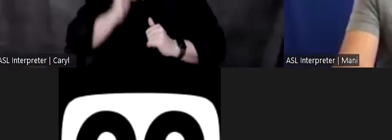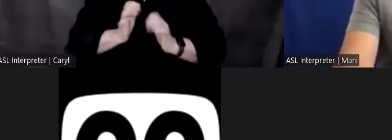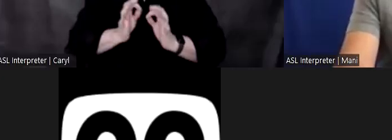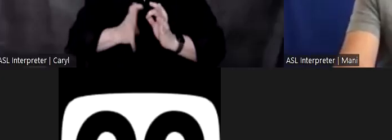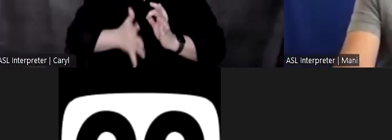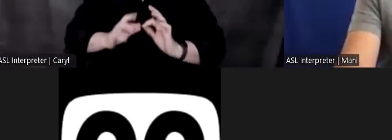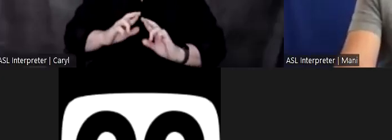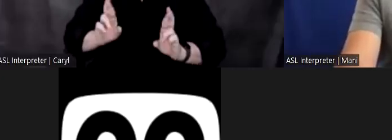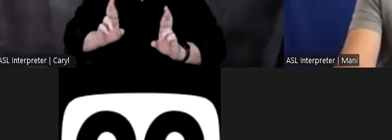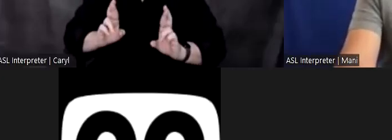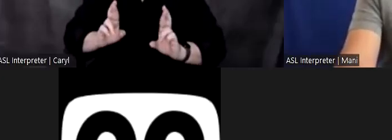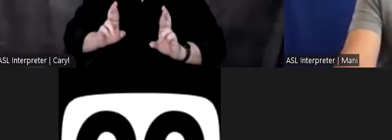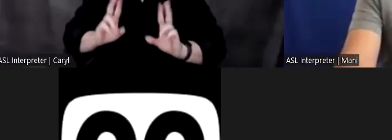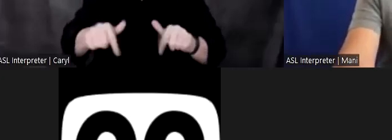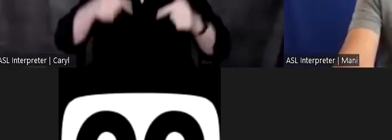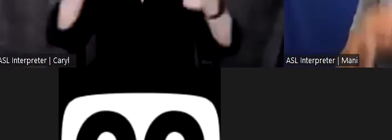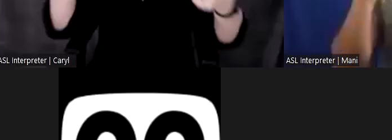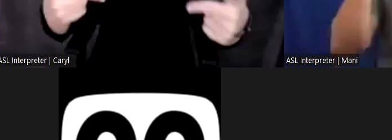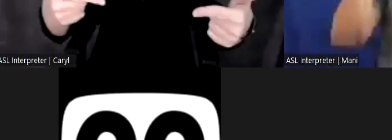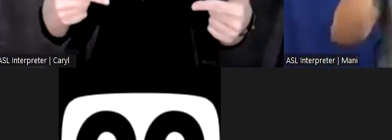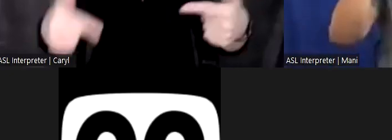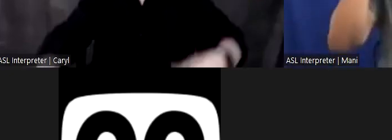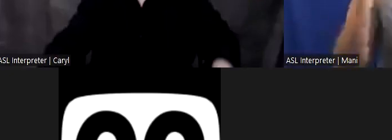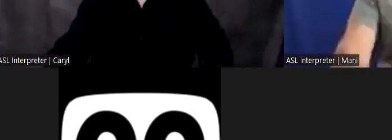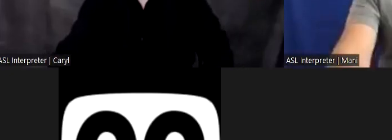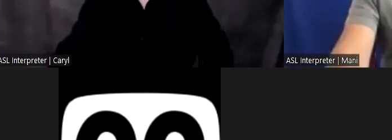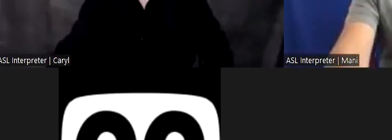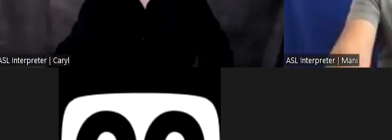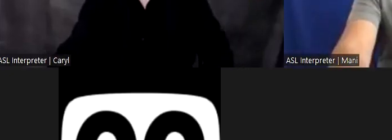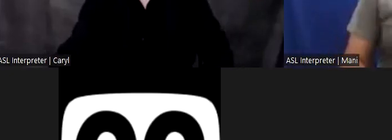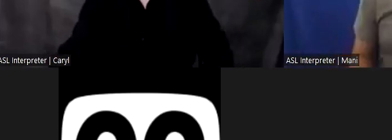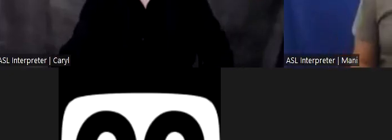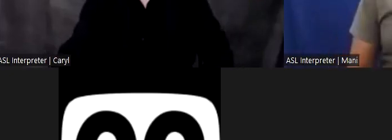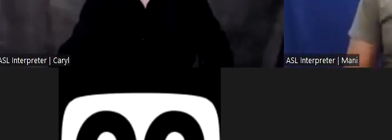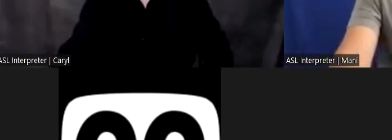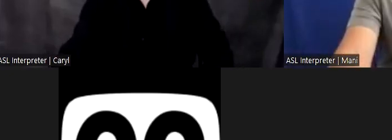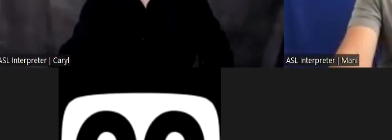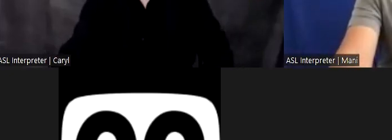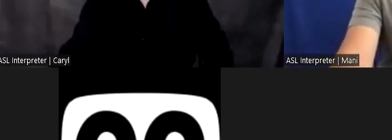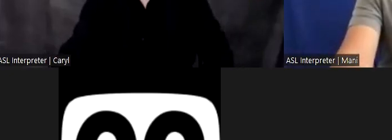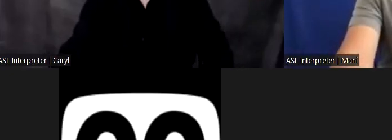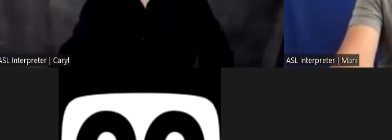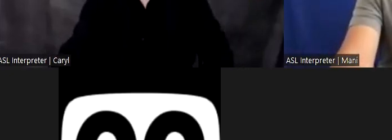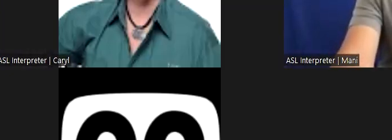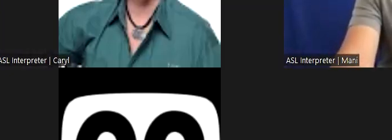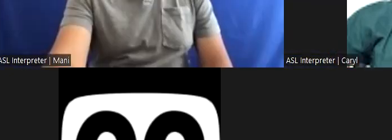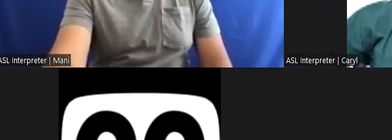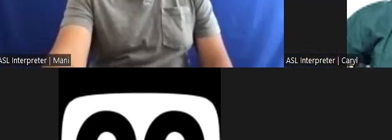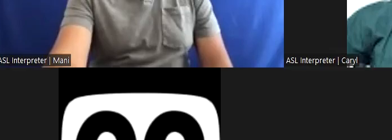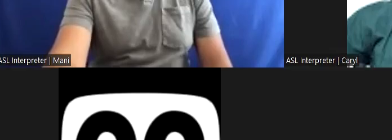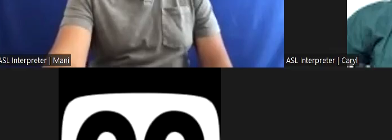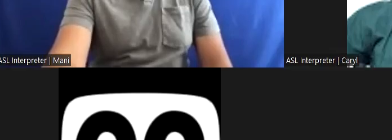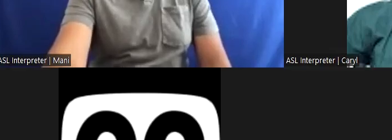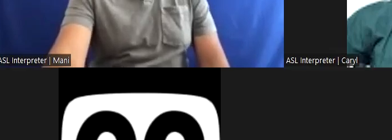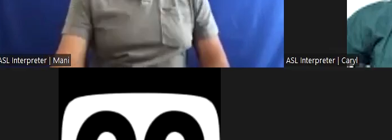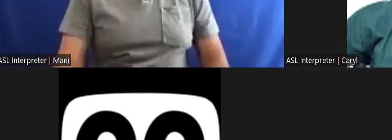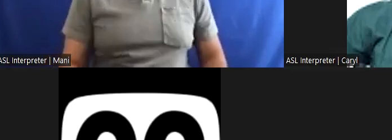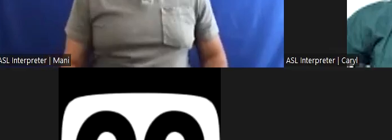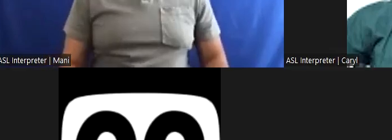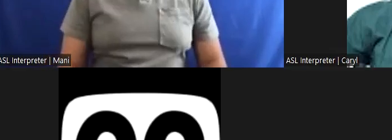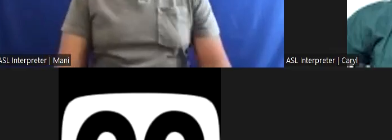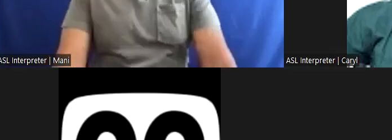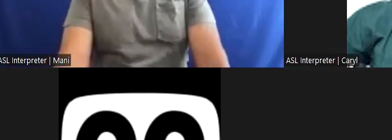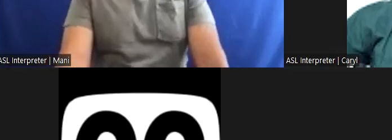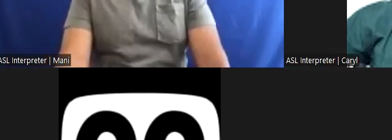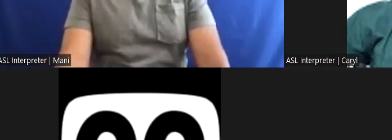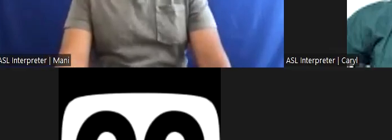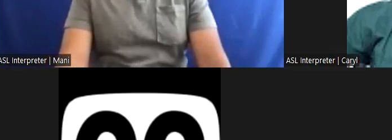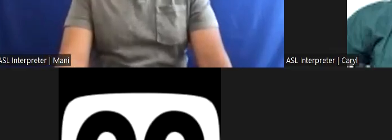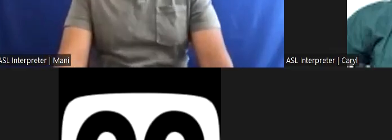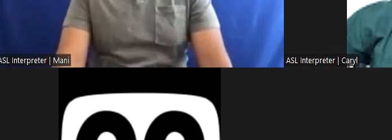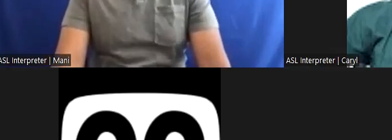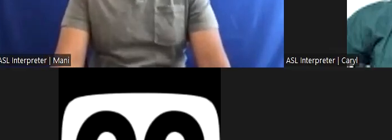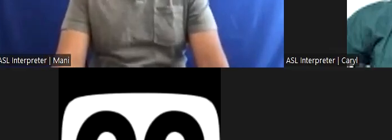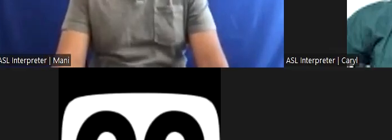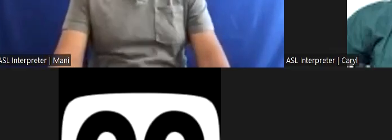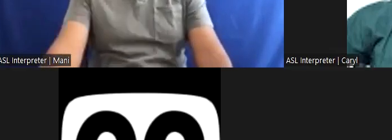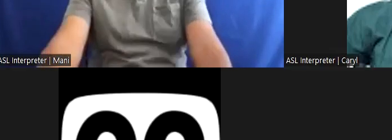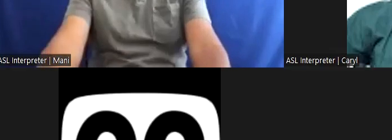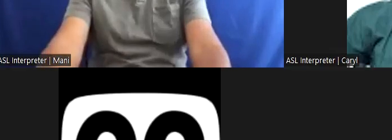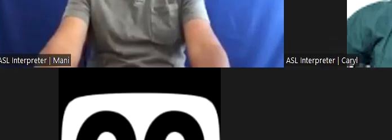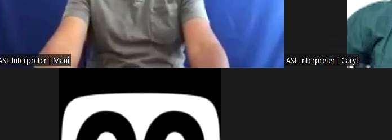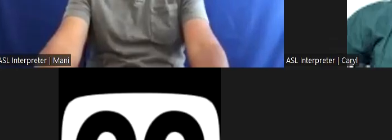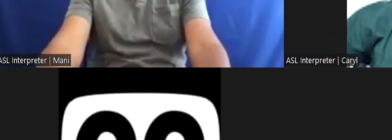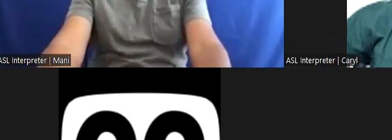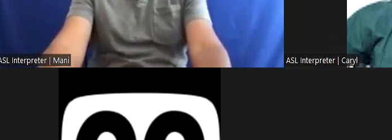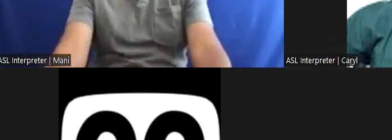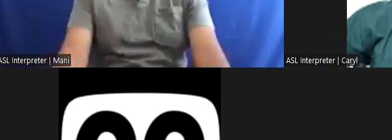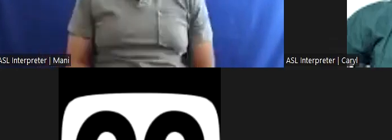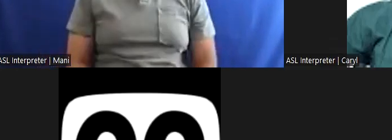Yeah,